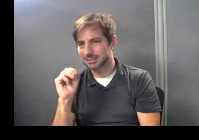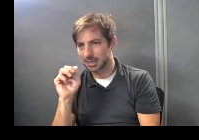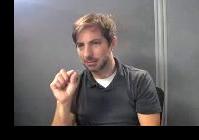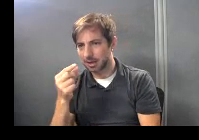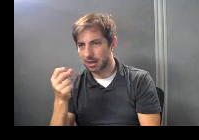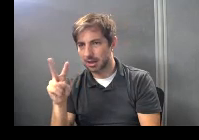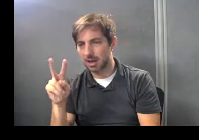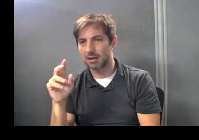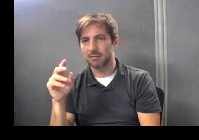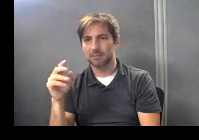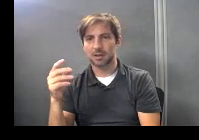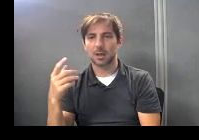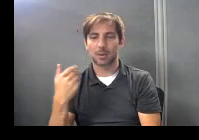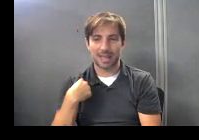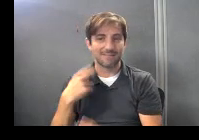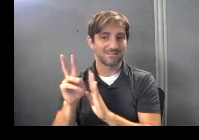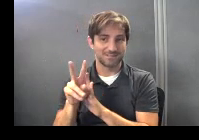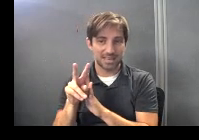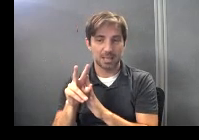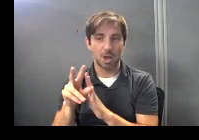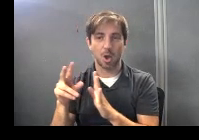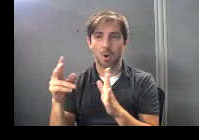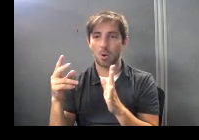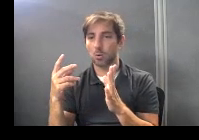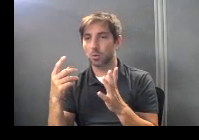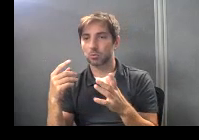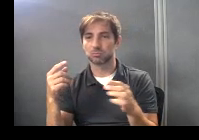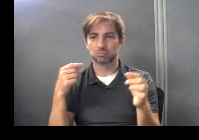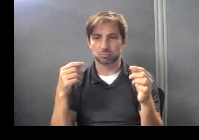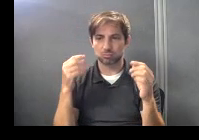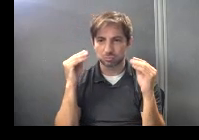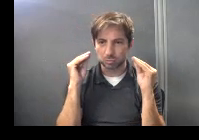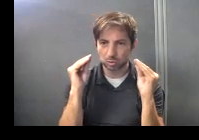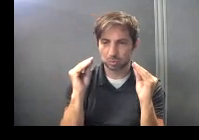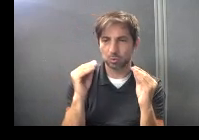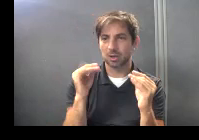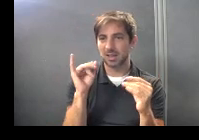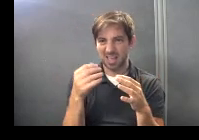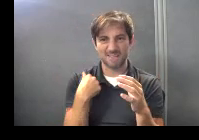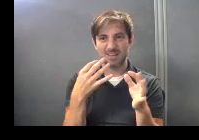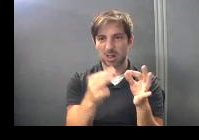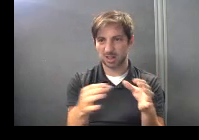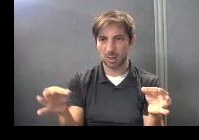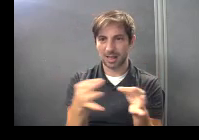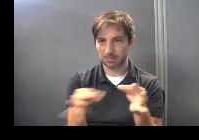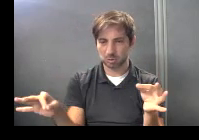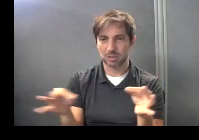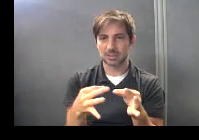WE HAVE VIDEO TUTORIALS CAPTIONED. WE HAVE A NUMBER OF TUTORIALS ON OUR WEBSITE